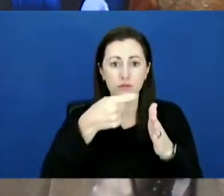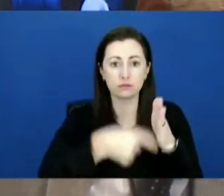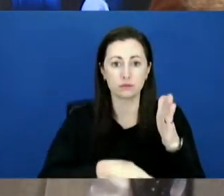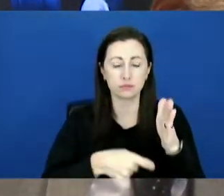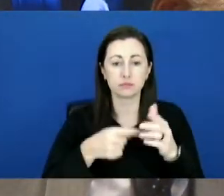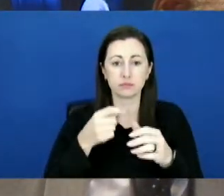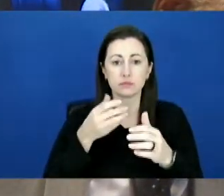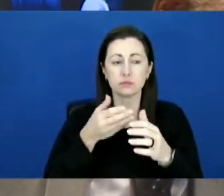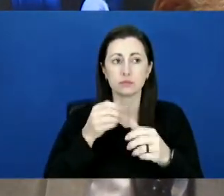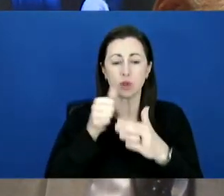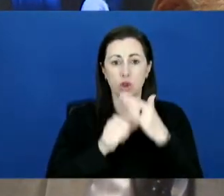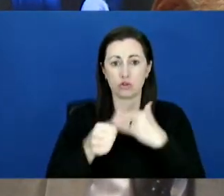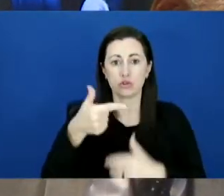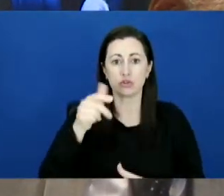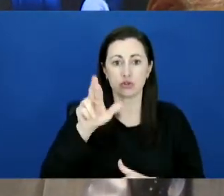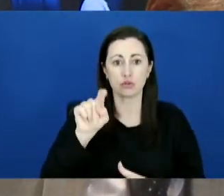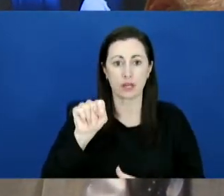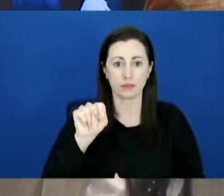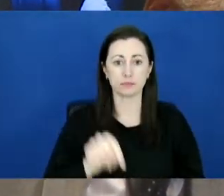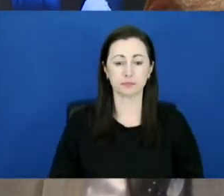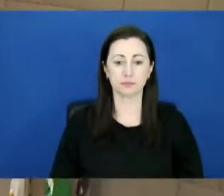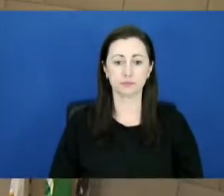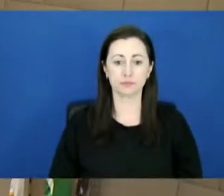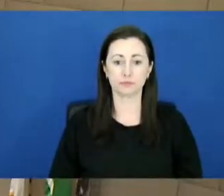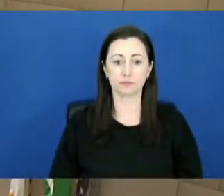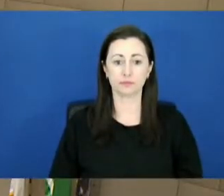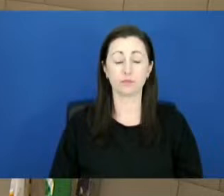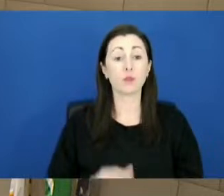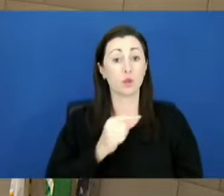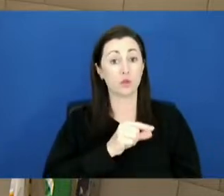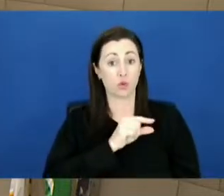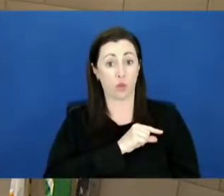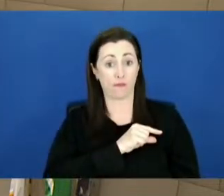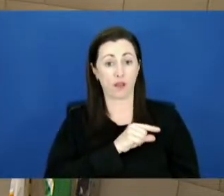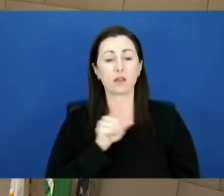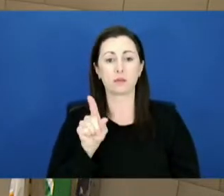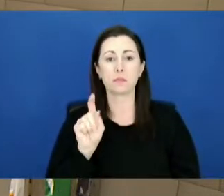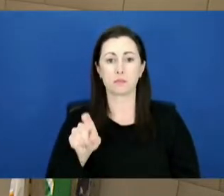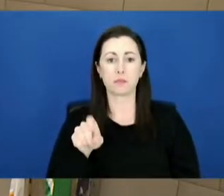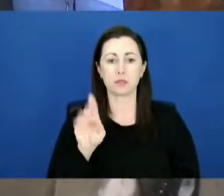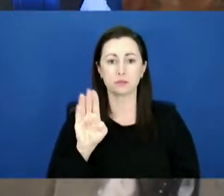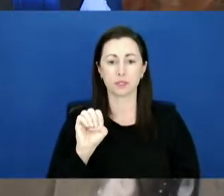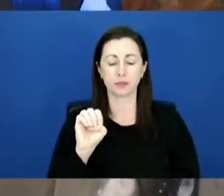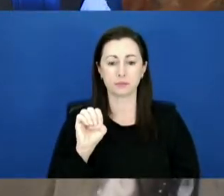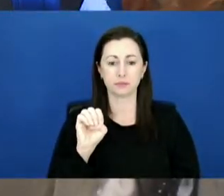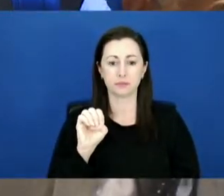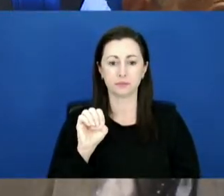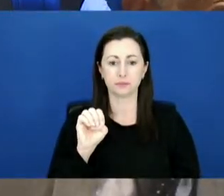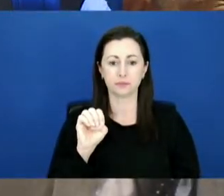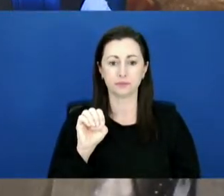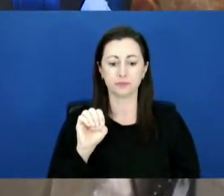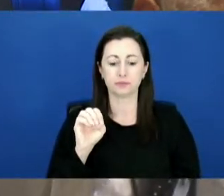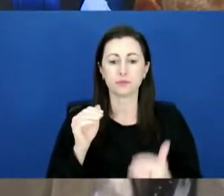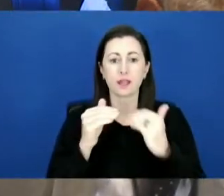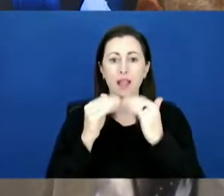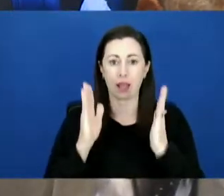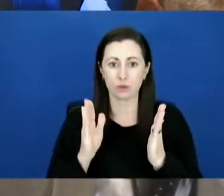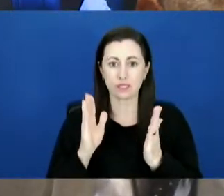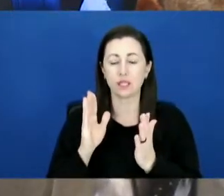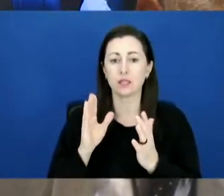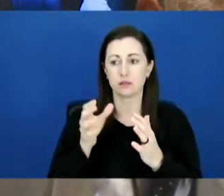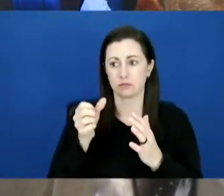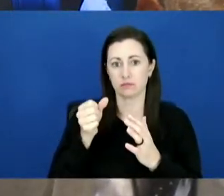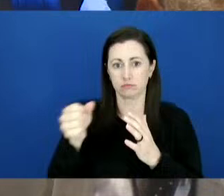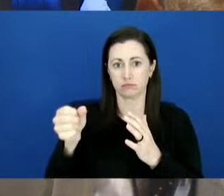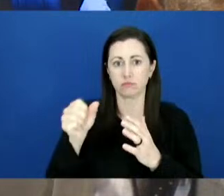WHICH IS AN ALLOWABLE EXPENSE